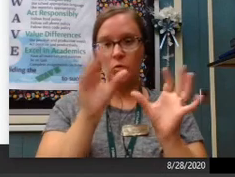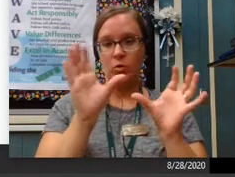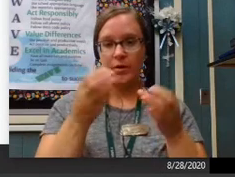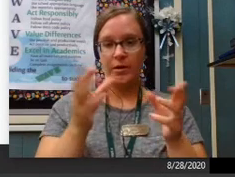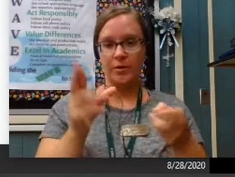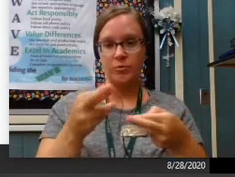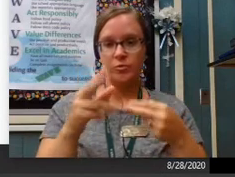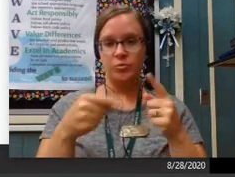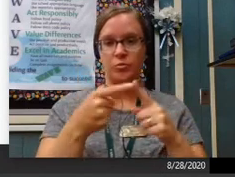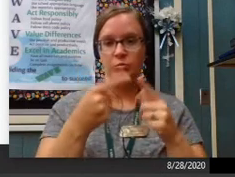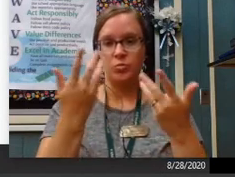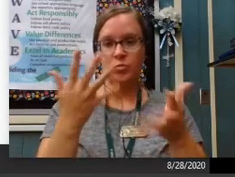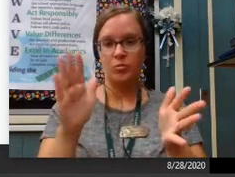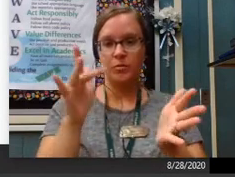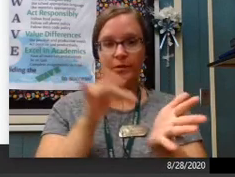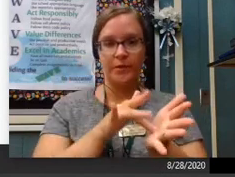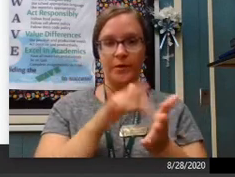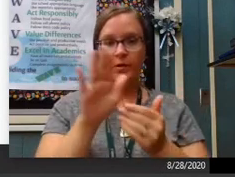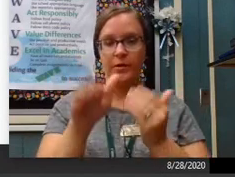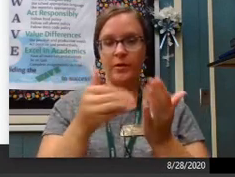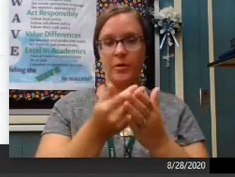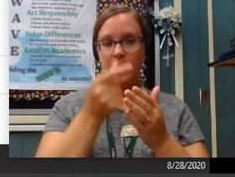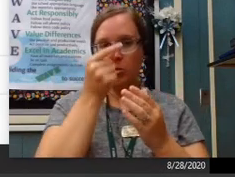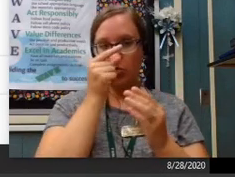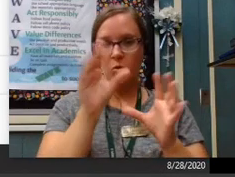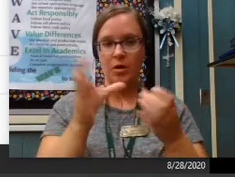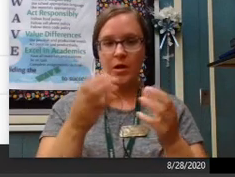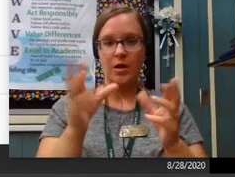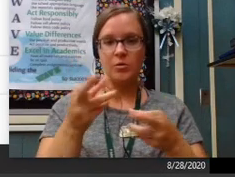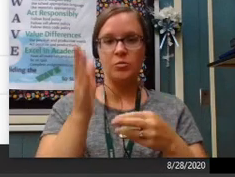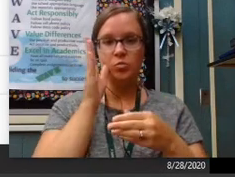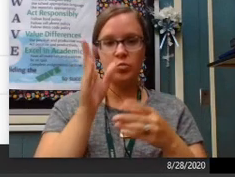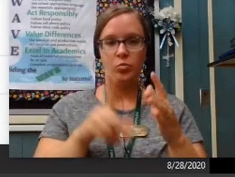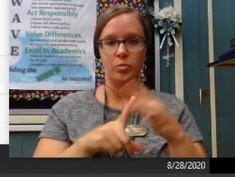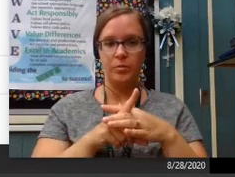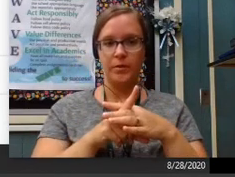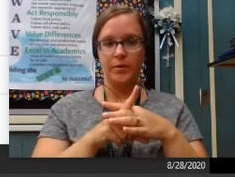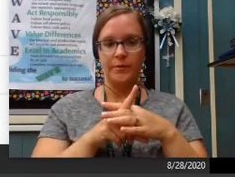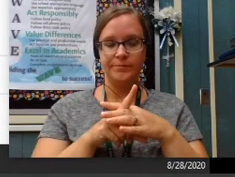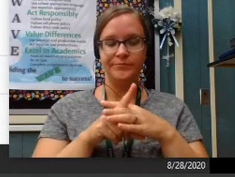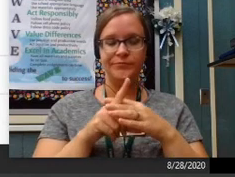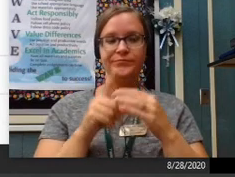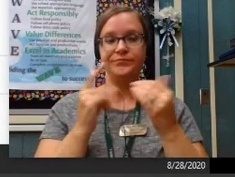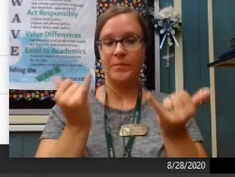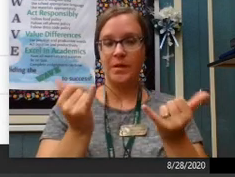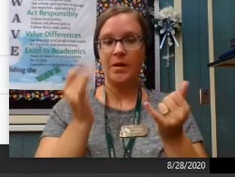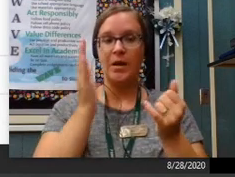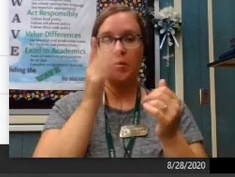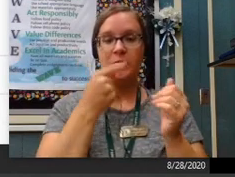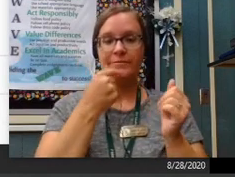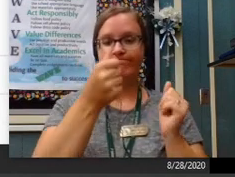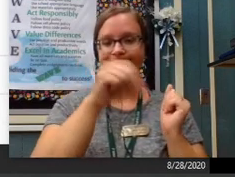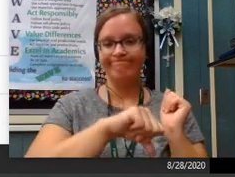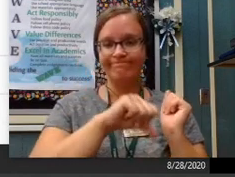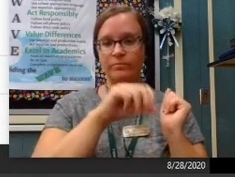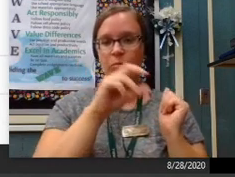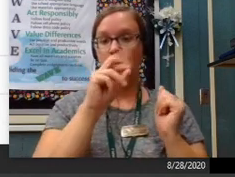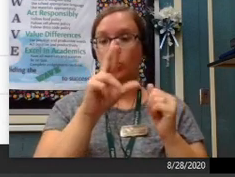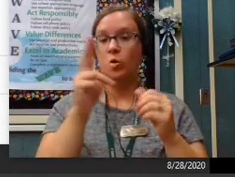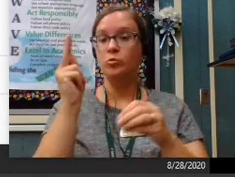Once you've clicked it, all your Google Classrooms will appear. Now, they will say "Decline" or "Join."